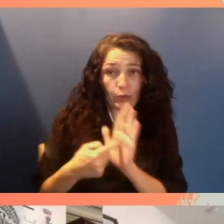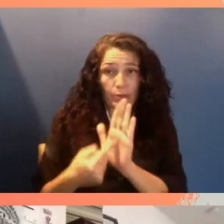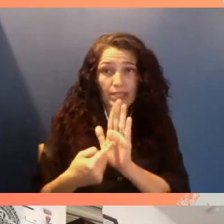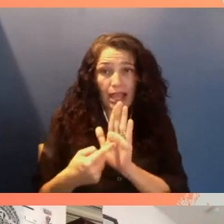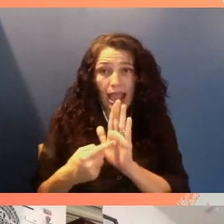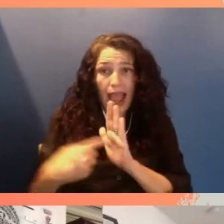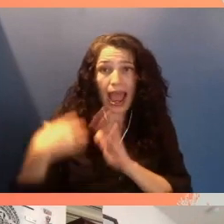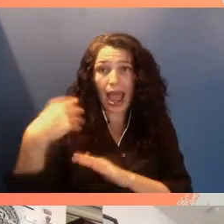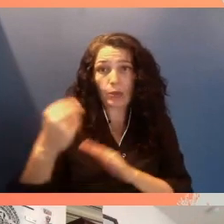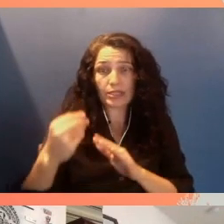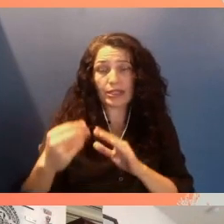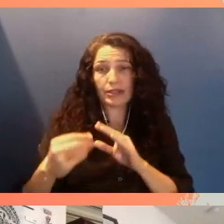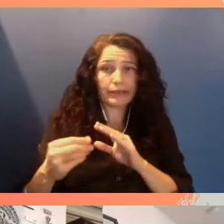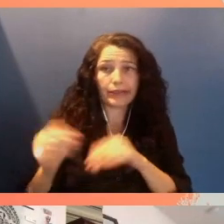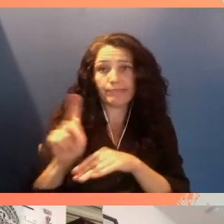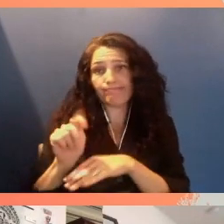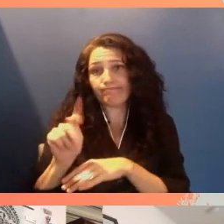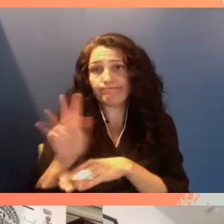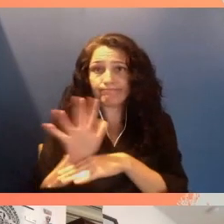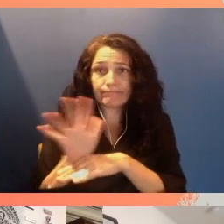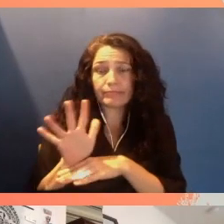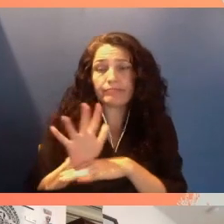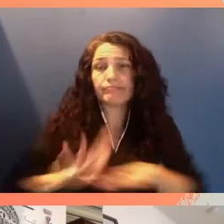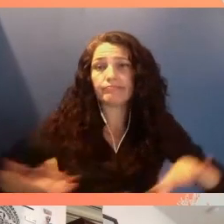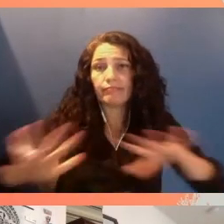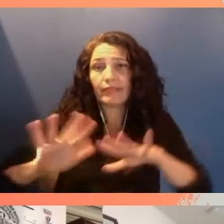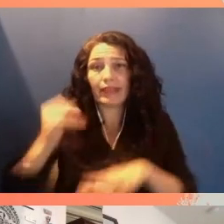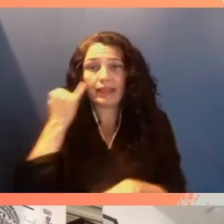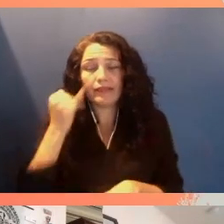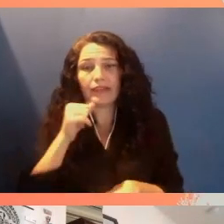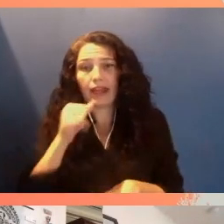otherwise, there's better ways to make a living, frankly, right?